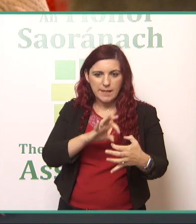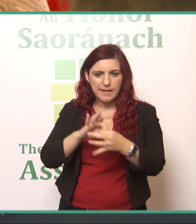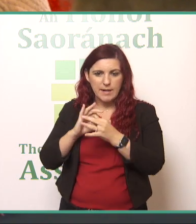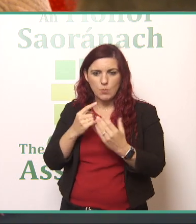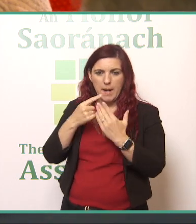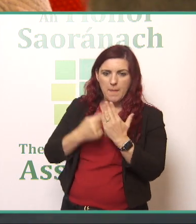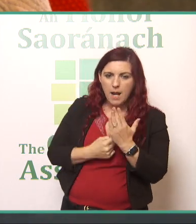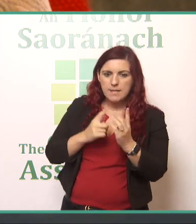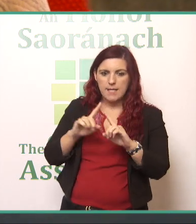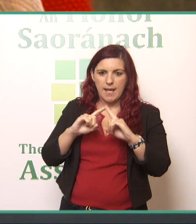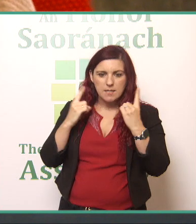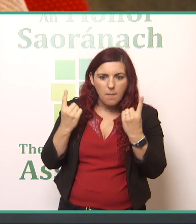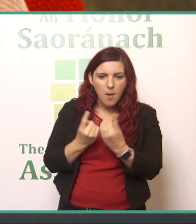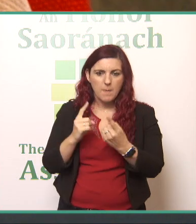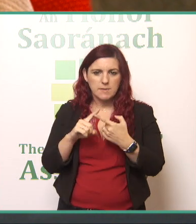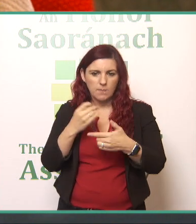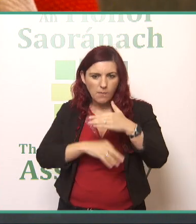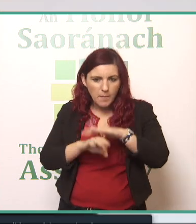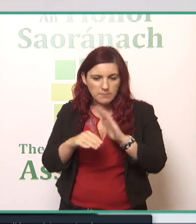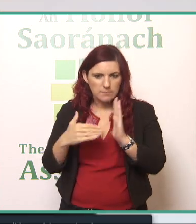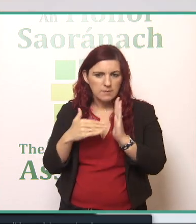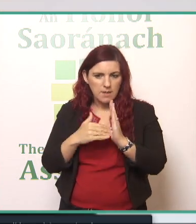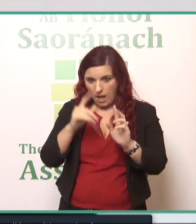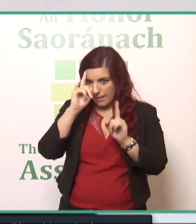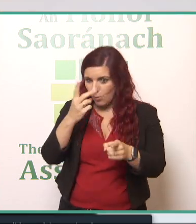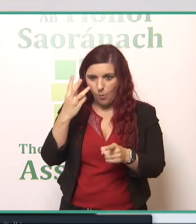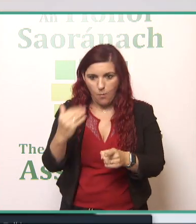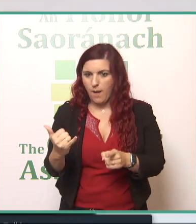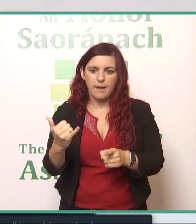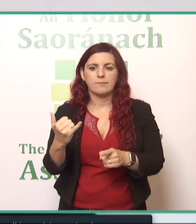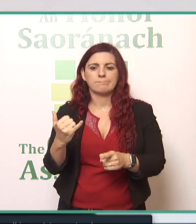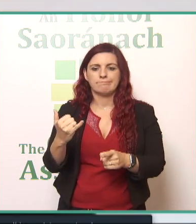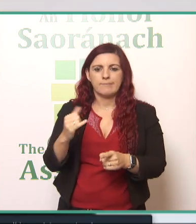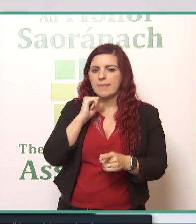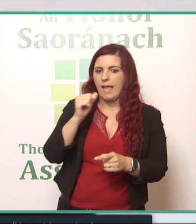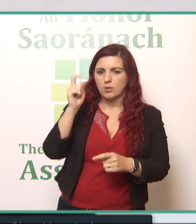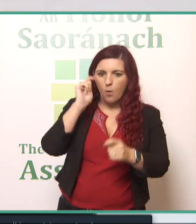and departments within within the government I don't know why the the considerations uh aren't